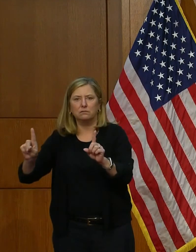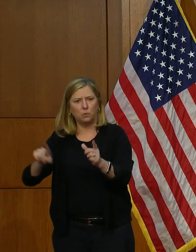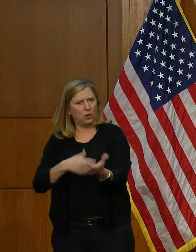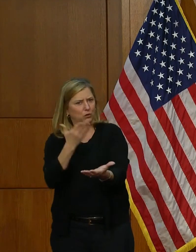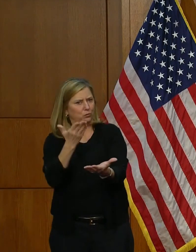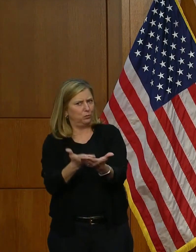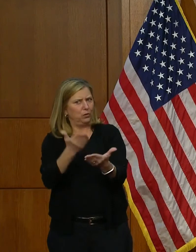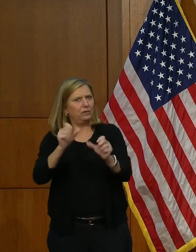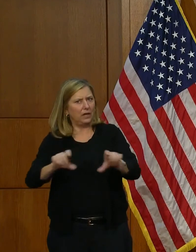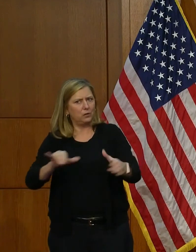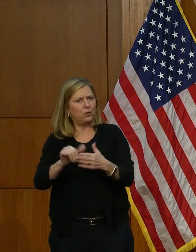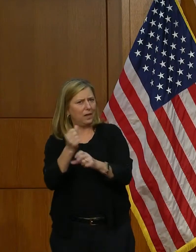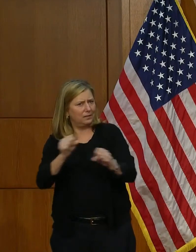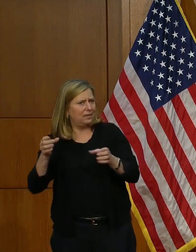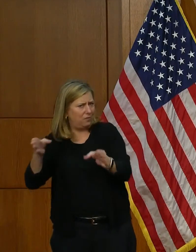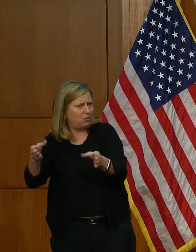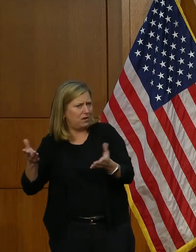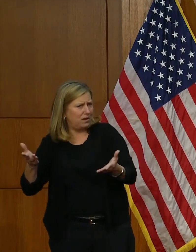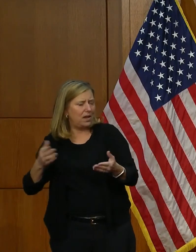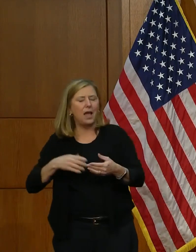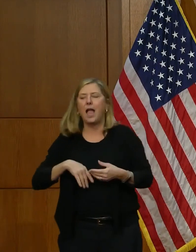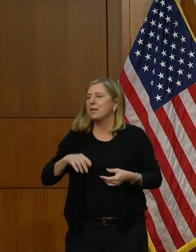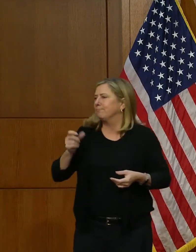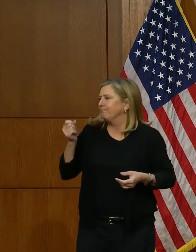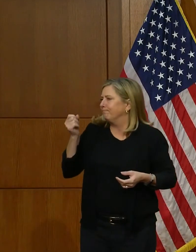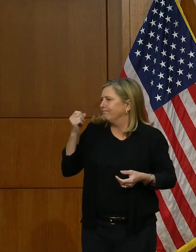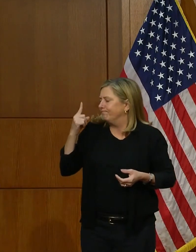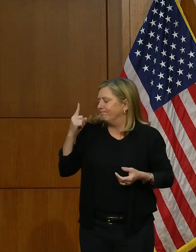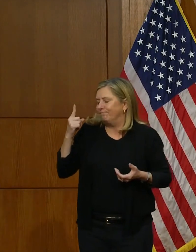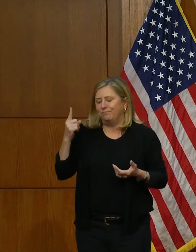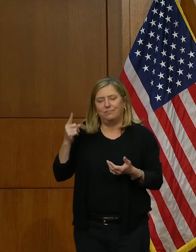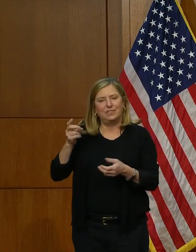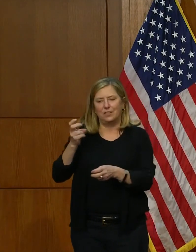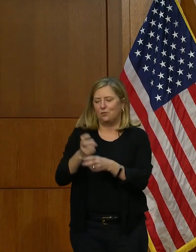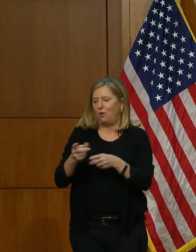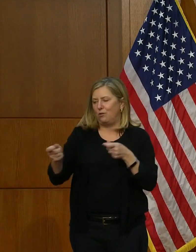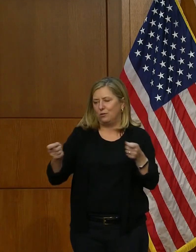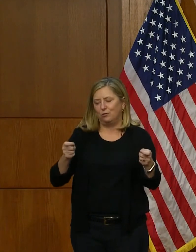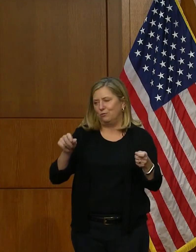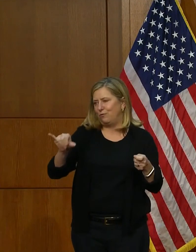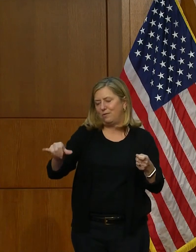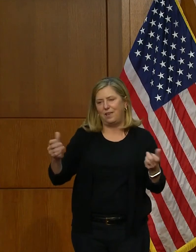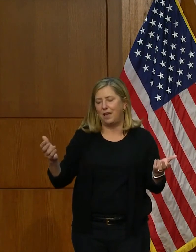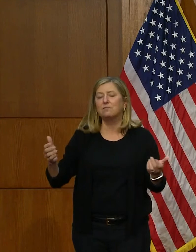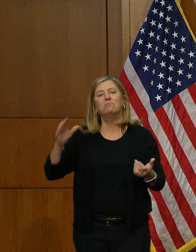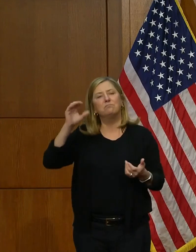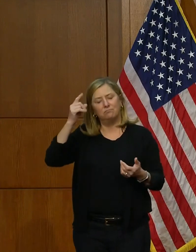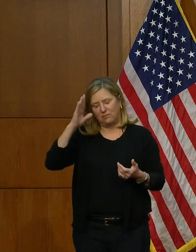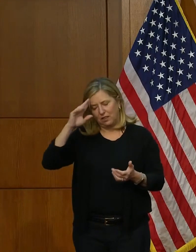STOP SOME OF THAT CONTACT. AND PROVE THAT THEY KILLED HIS